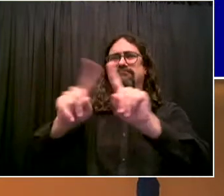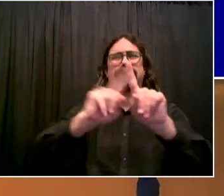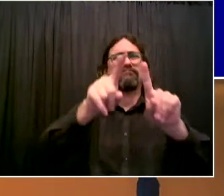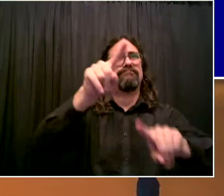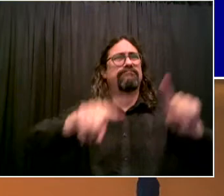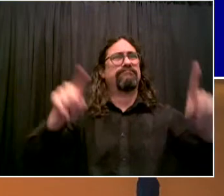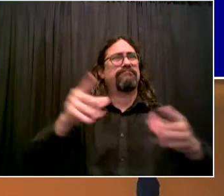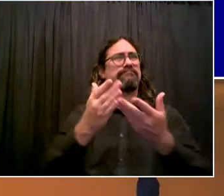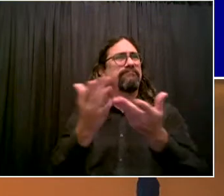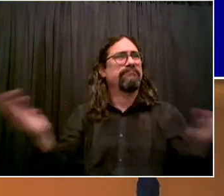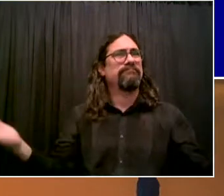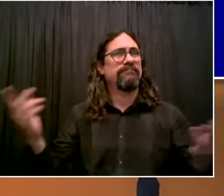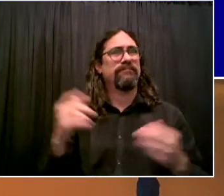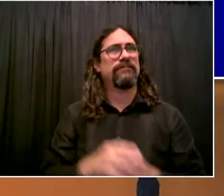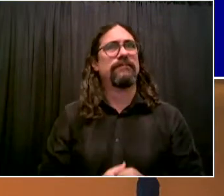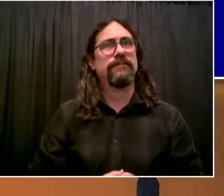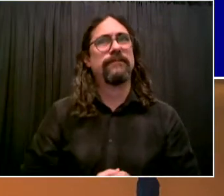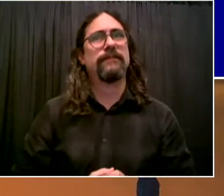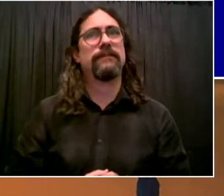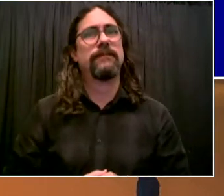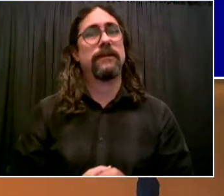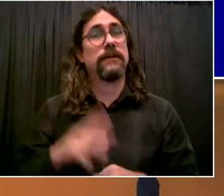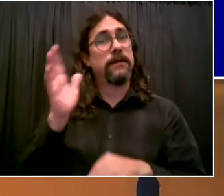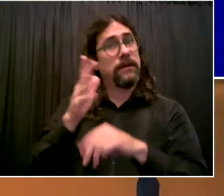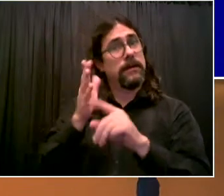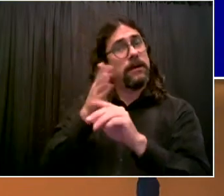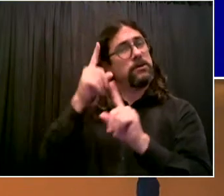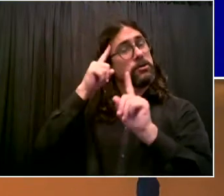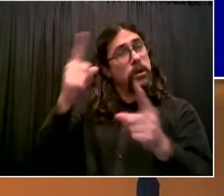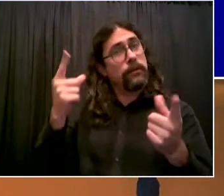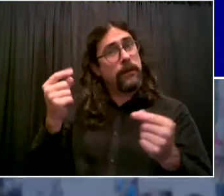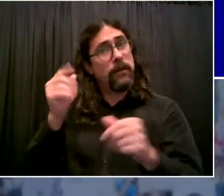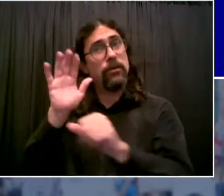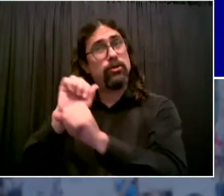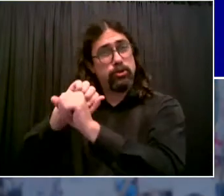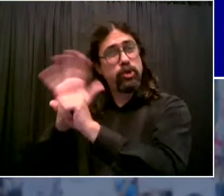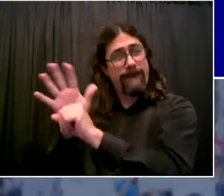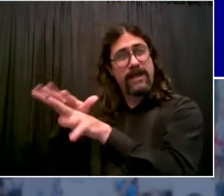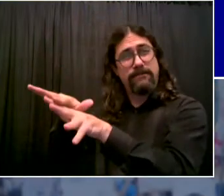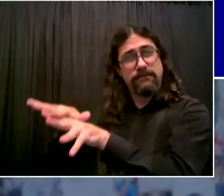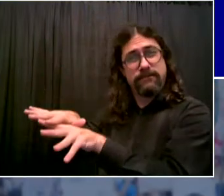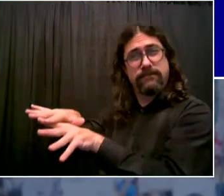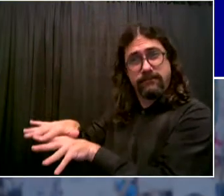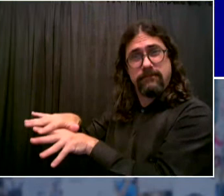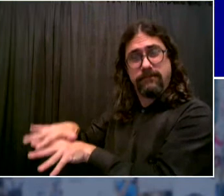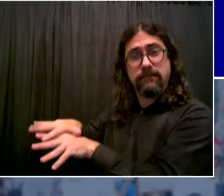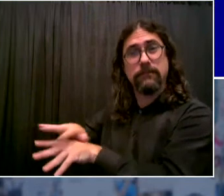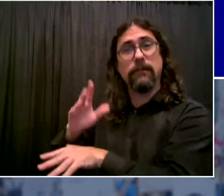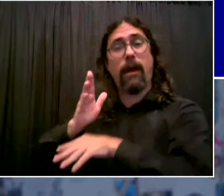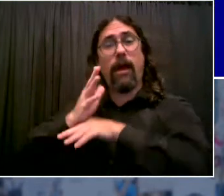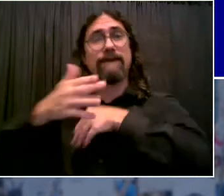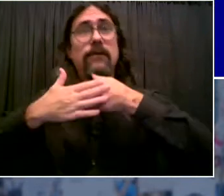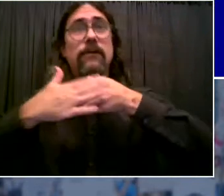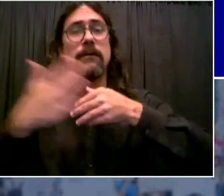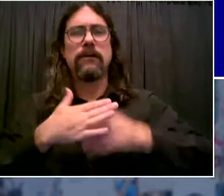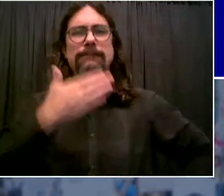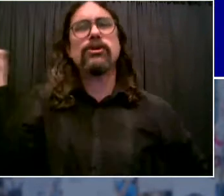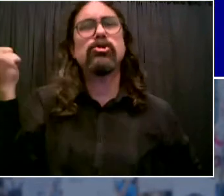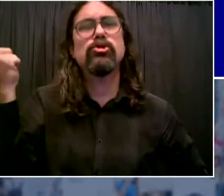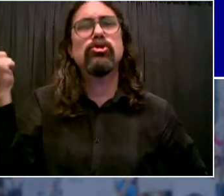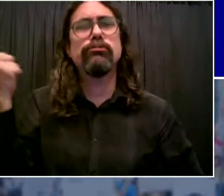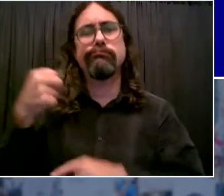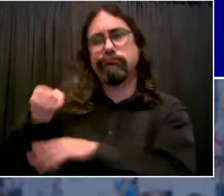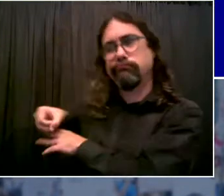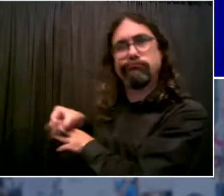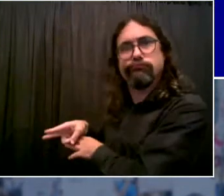IN TIME WE WANT